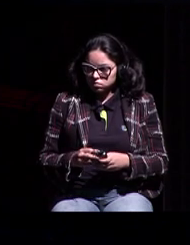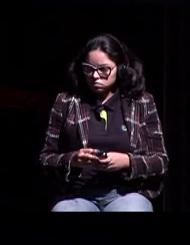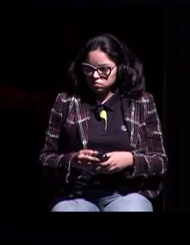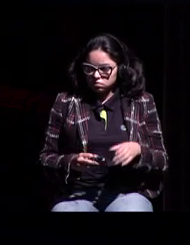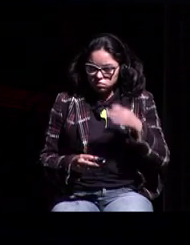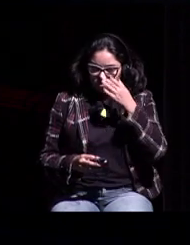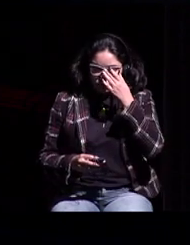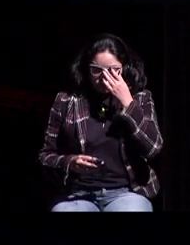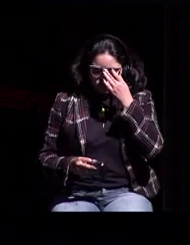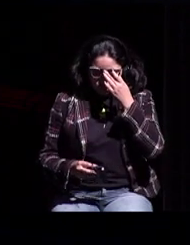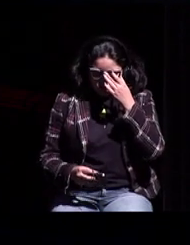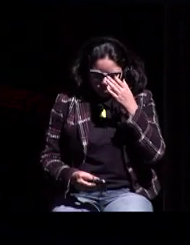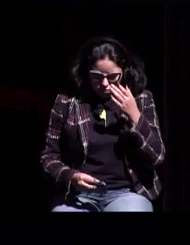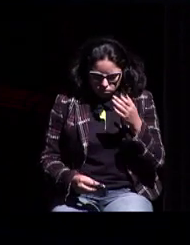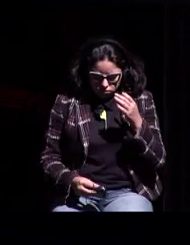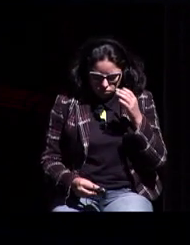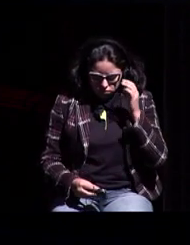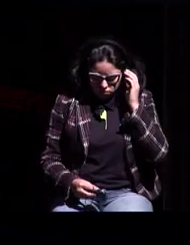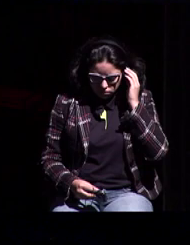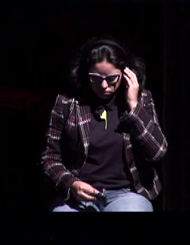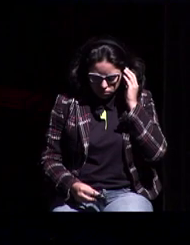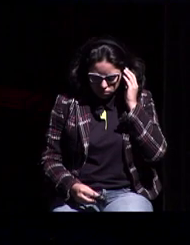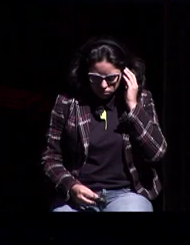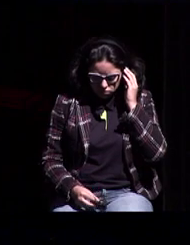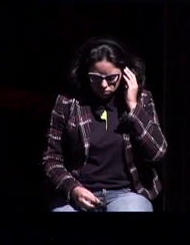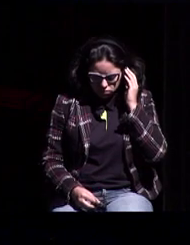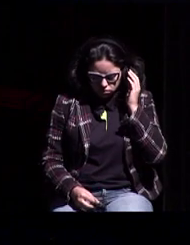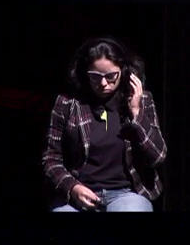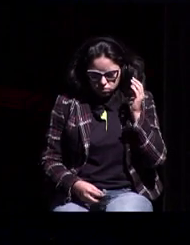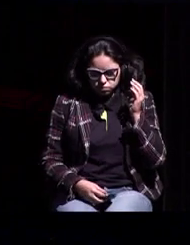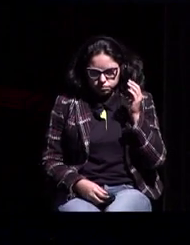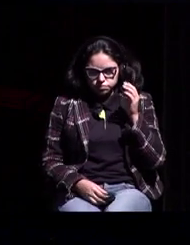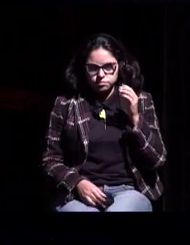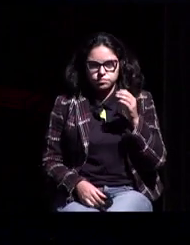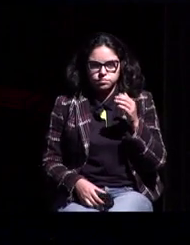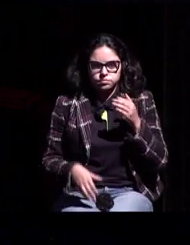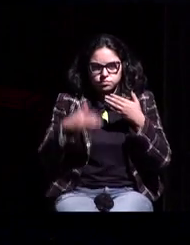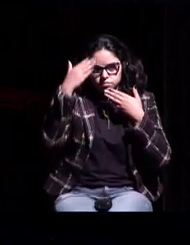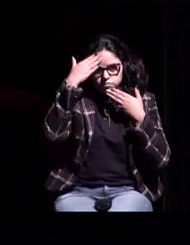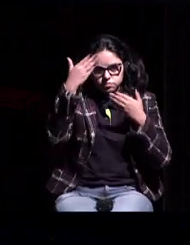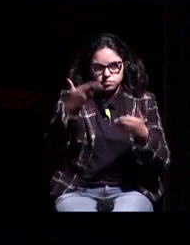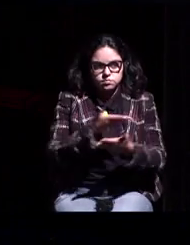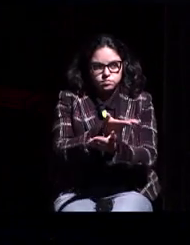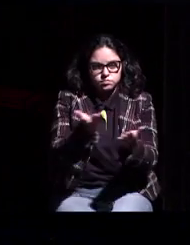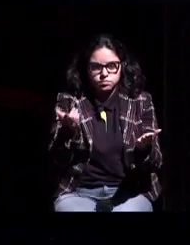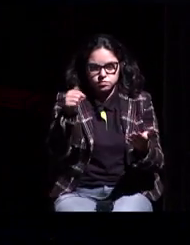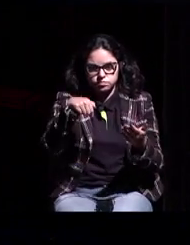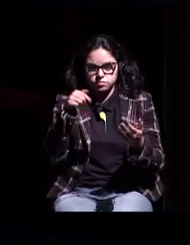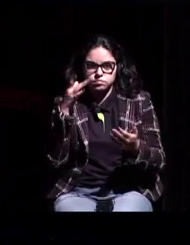To Sesc for the invitation, To Sesc and OIT...